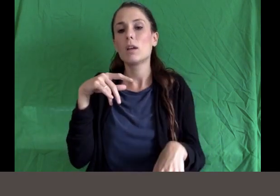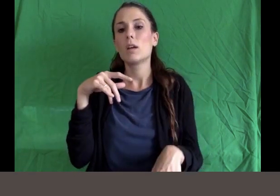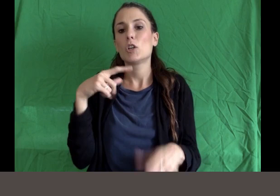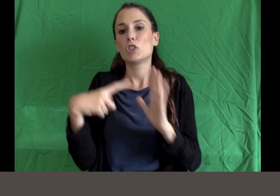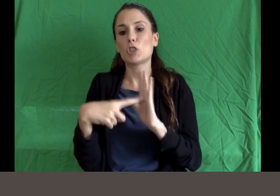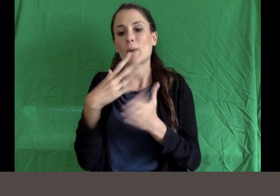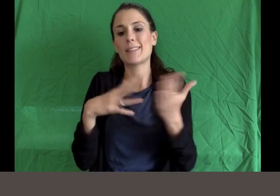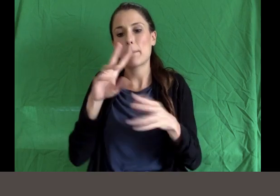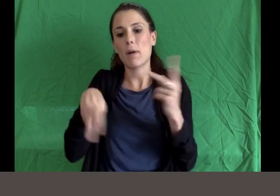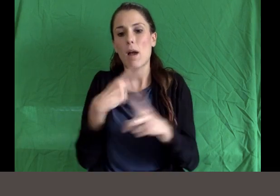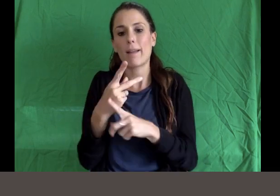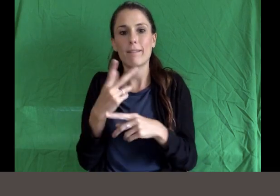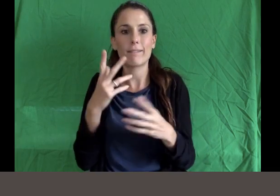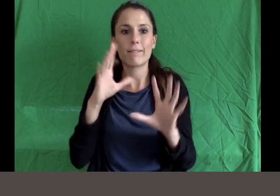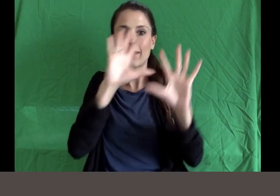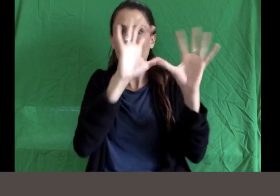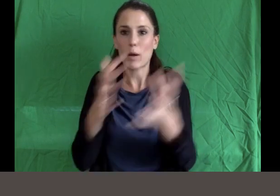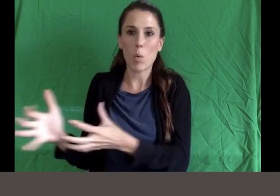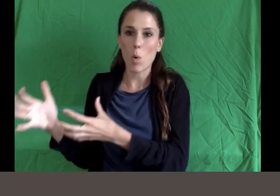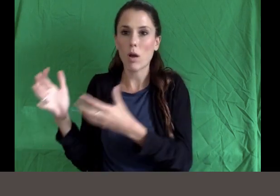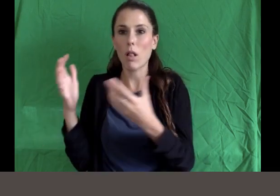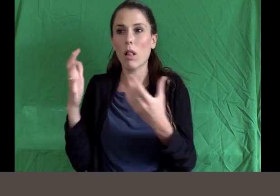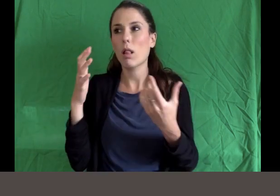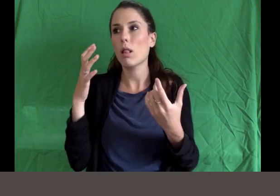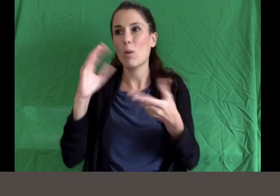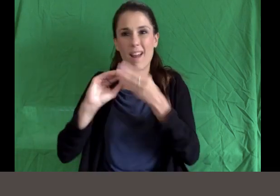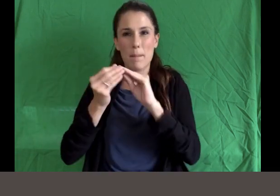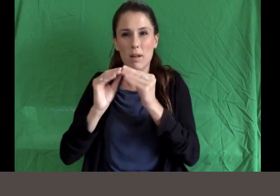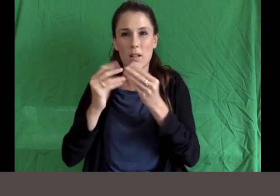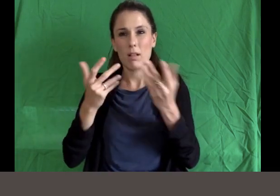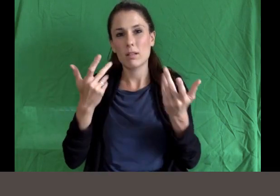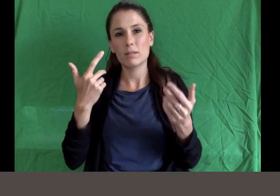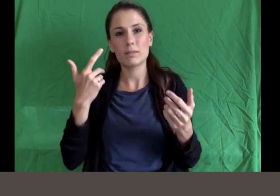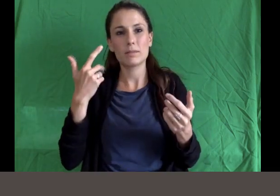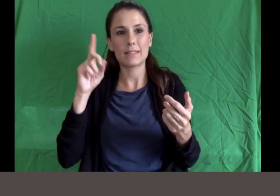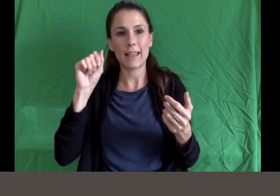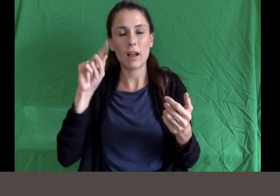nominal or categorical data and I wouldn't even say that these are nominal these are most certainly